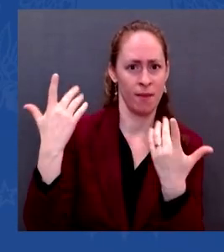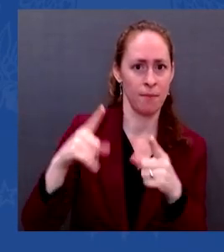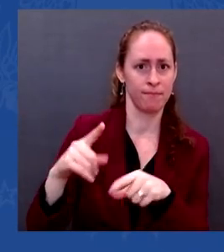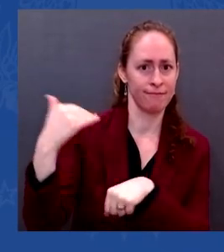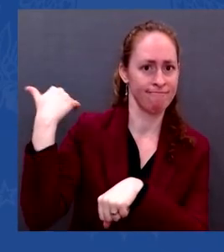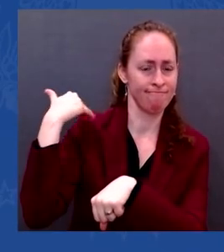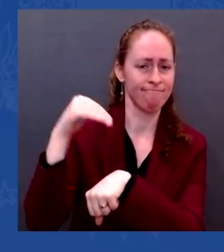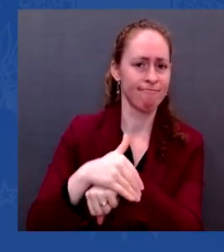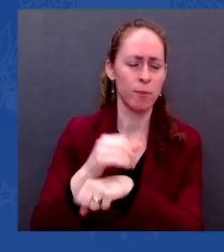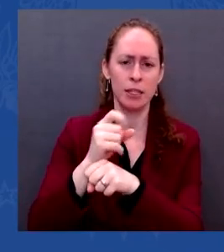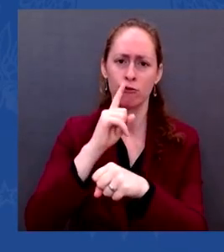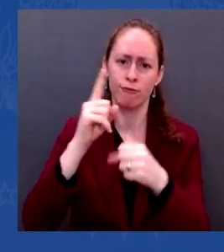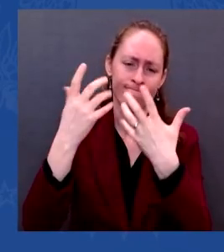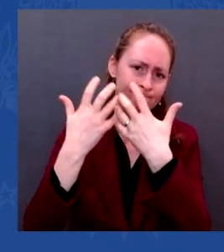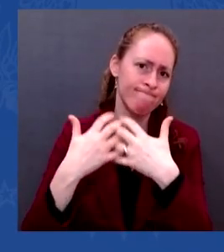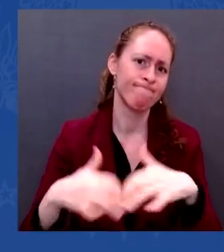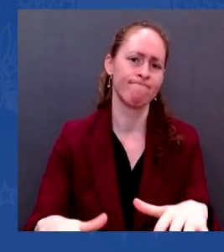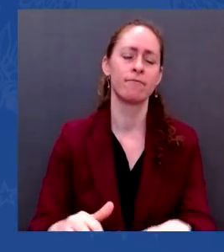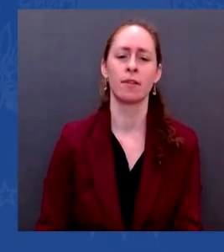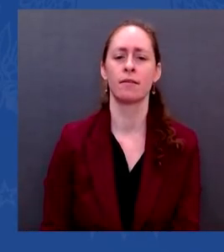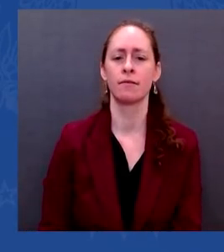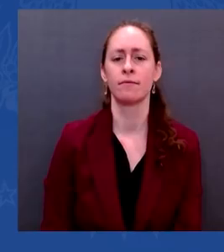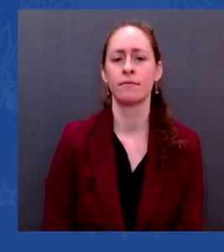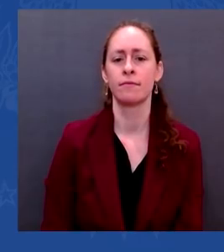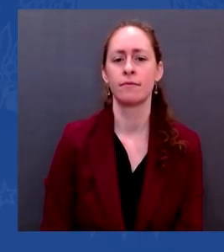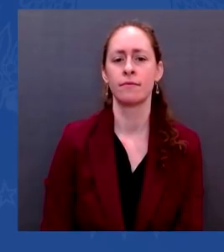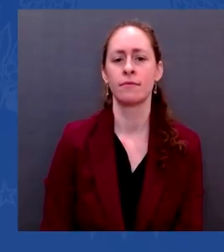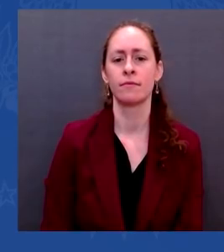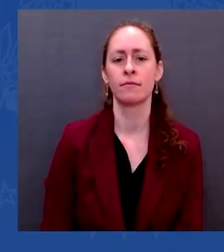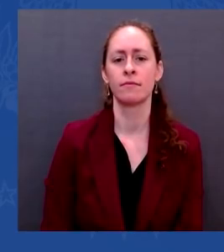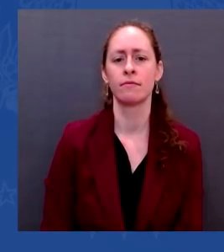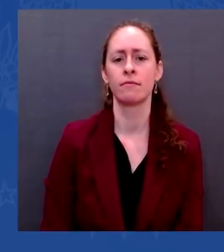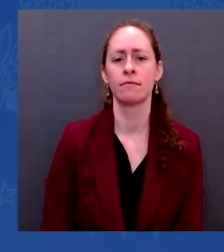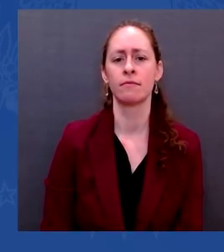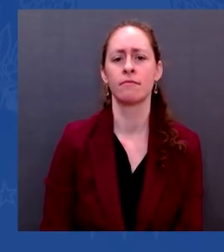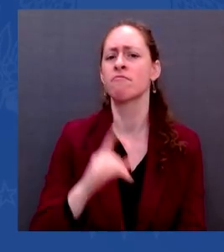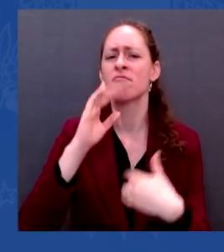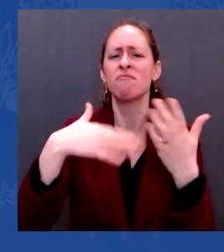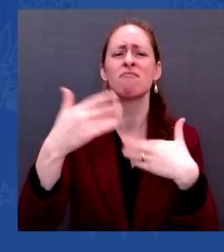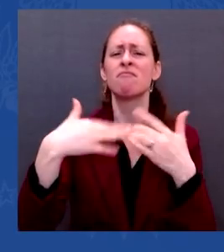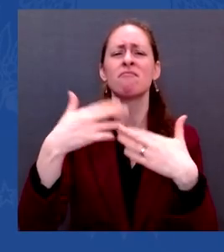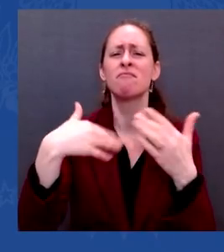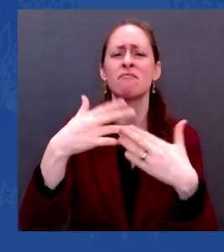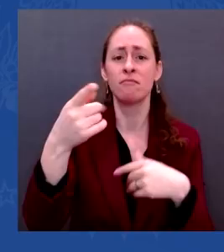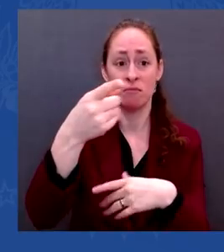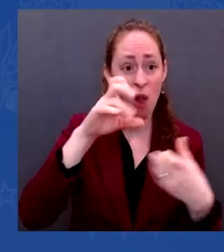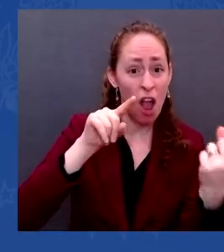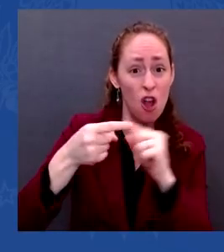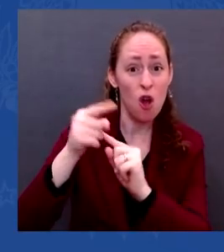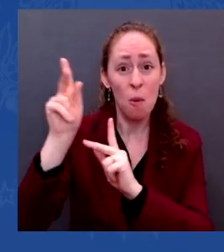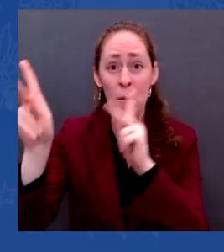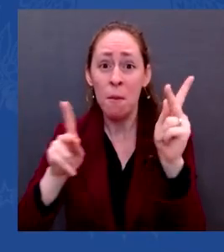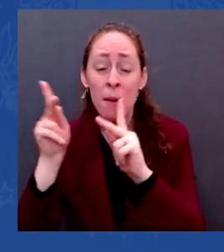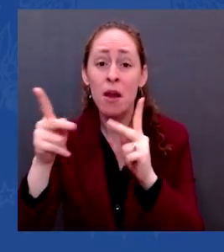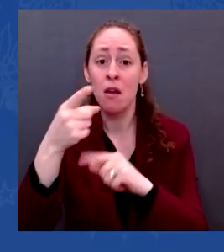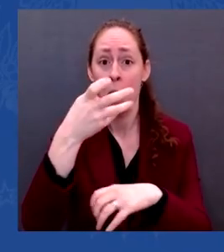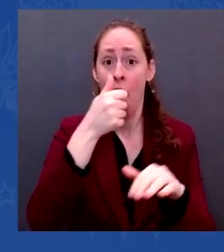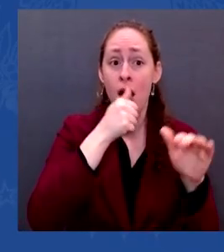no matter where they try to hide anywhere in the world. I'm determined to protect the American people from terrorist threats,